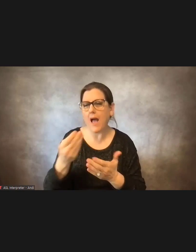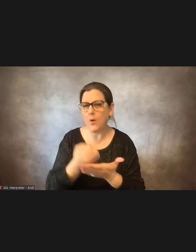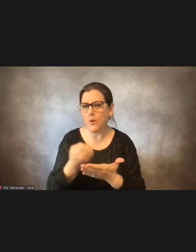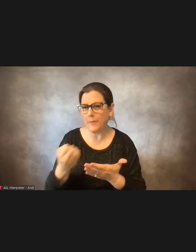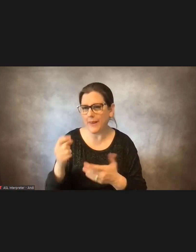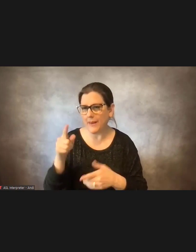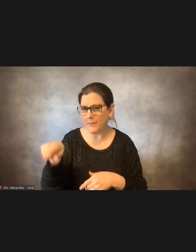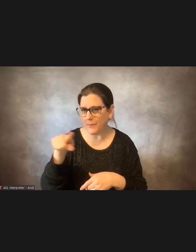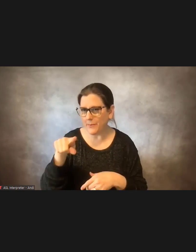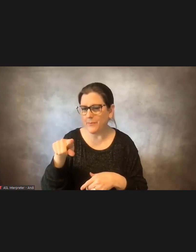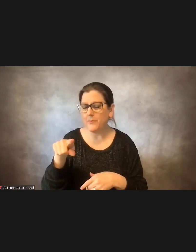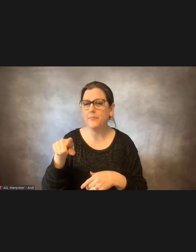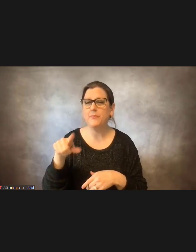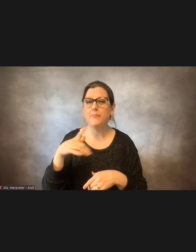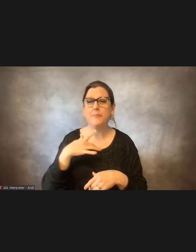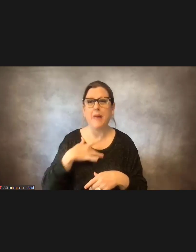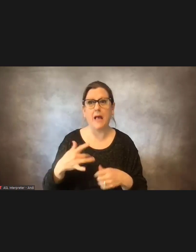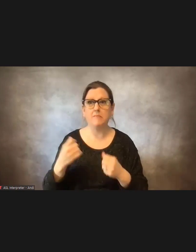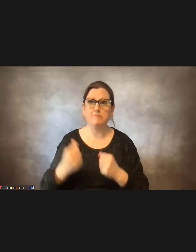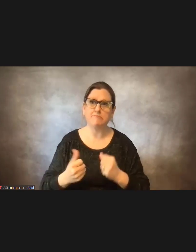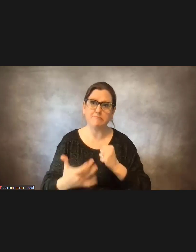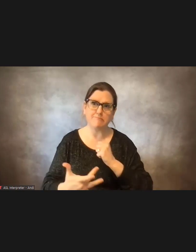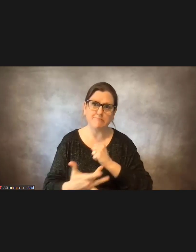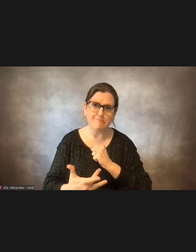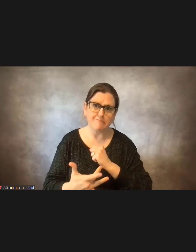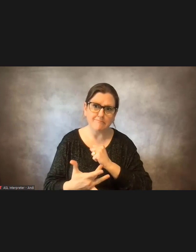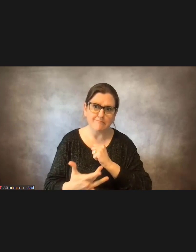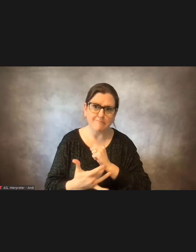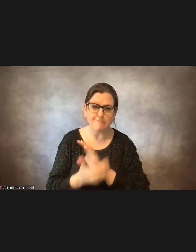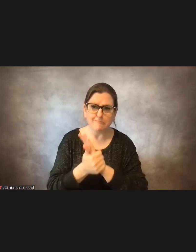equipment from, they will be very technically proficient in how to